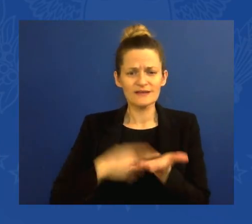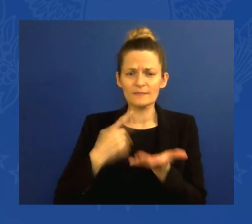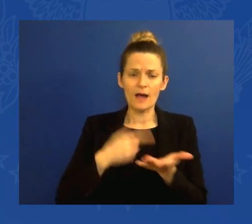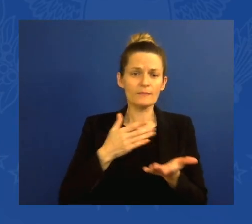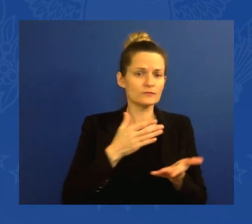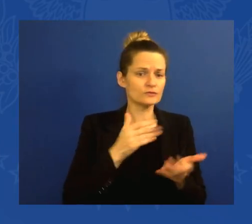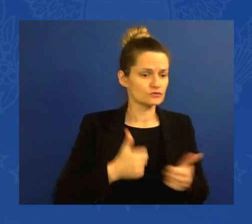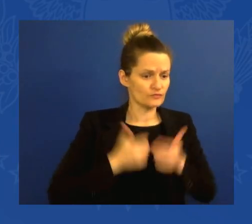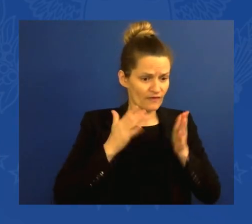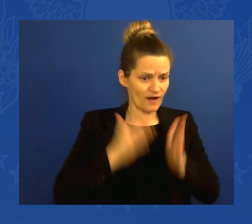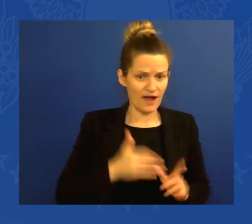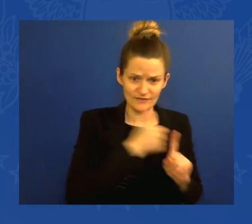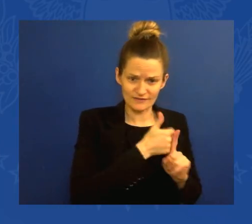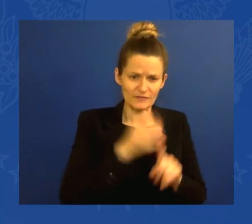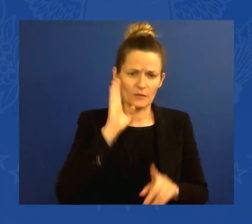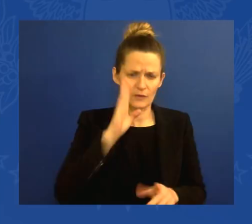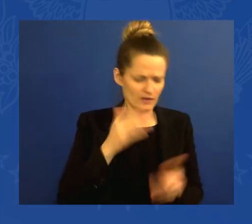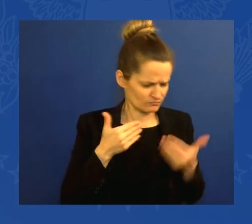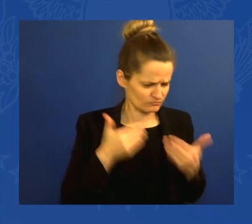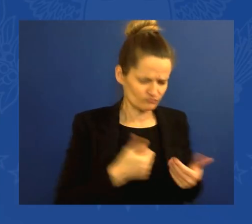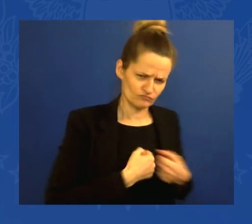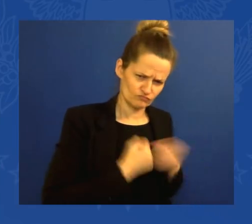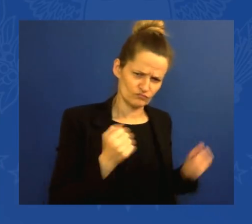and that should be their choice and nobody else's choice.